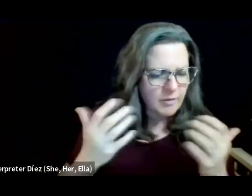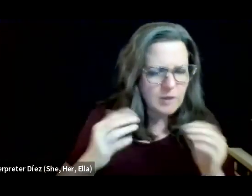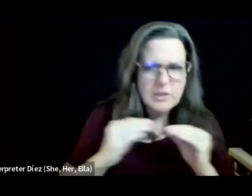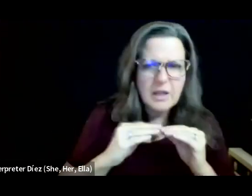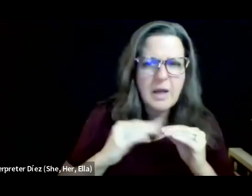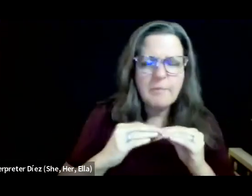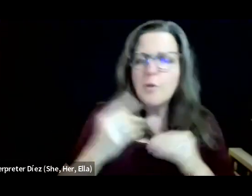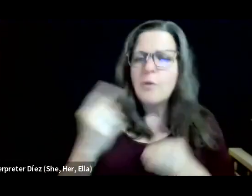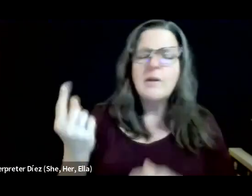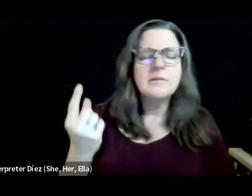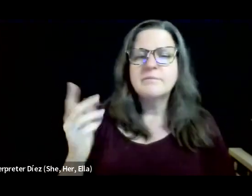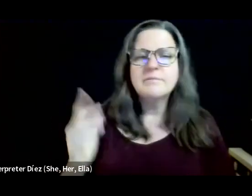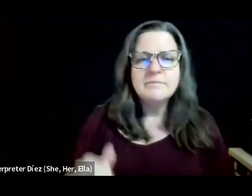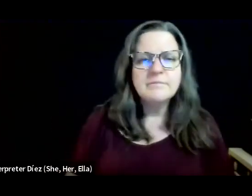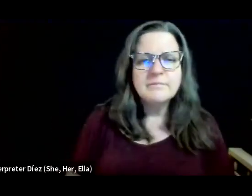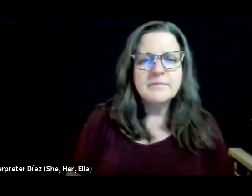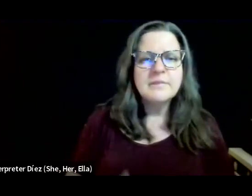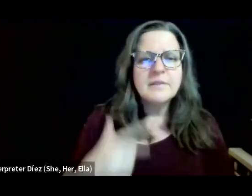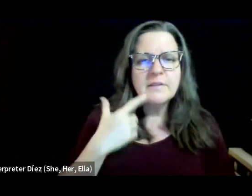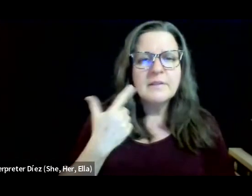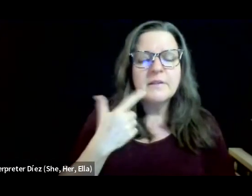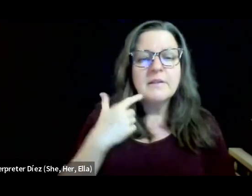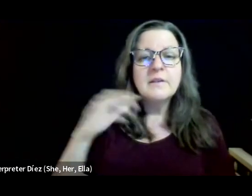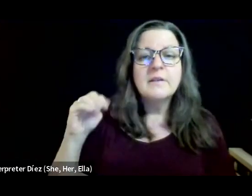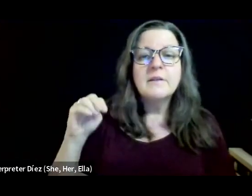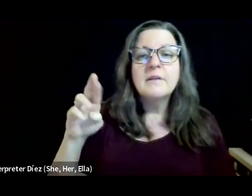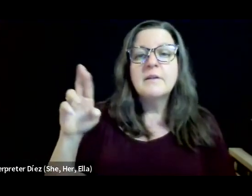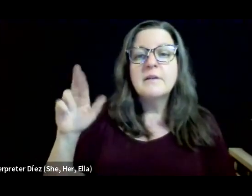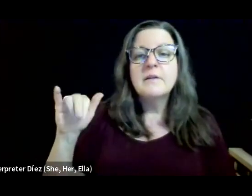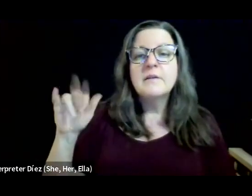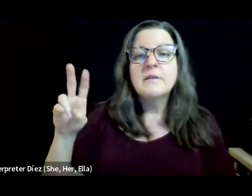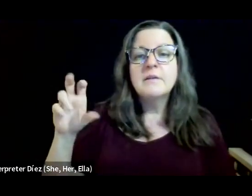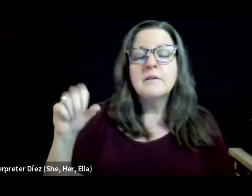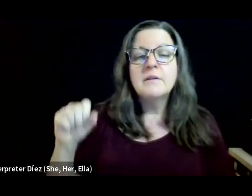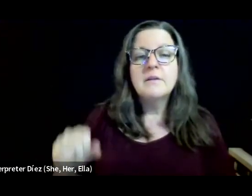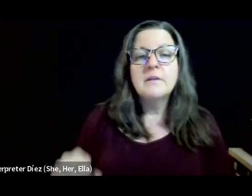Thank you. Mr. Rives? [Uh, no comment.]